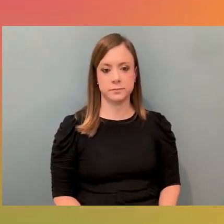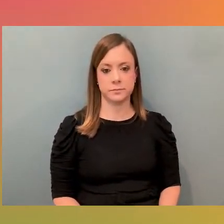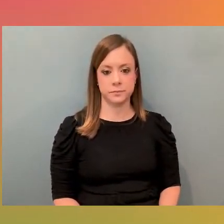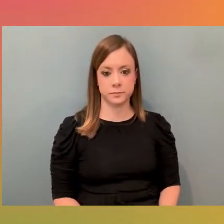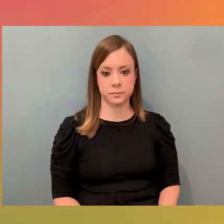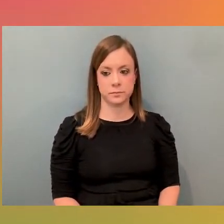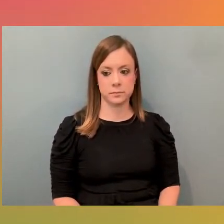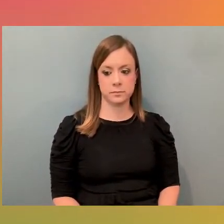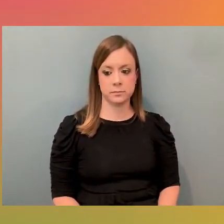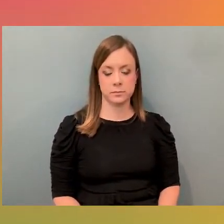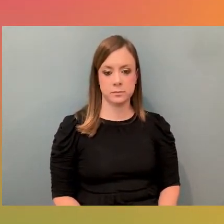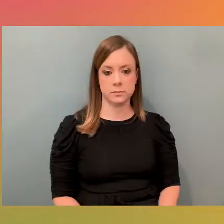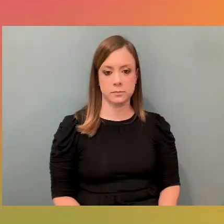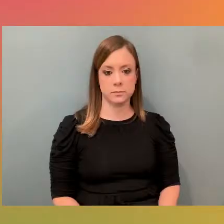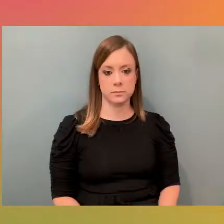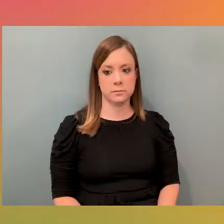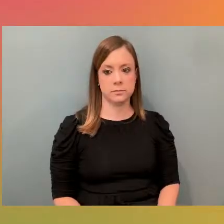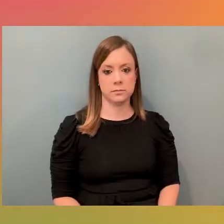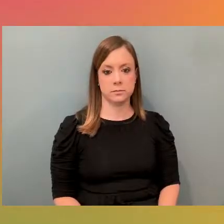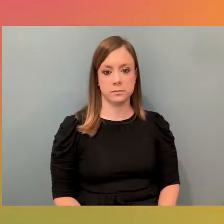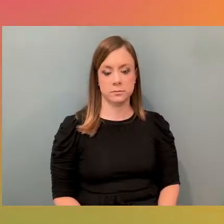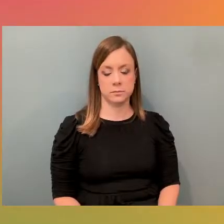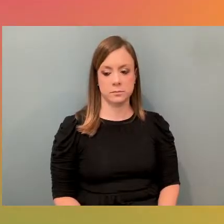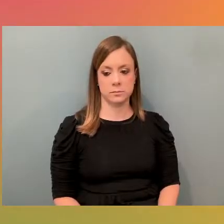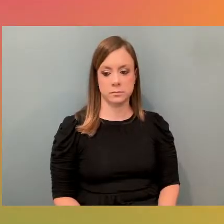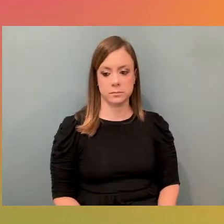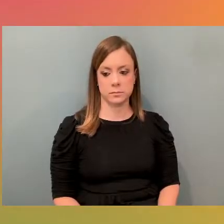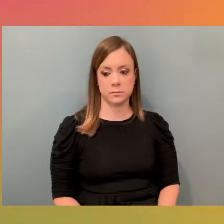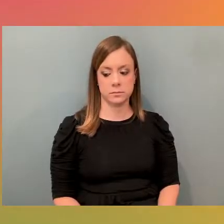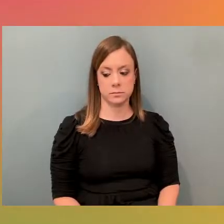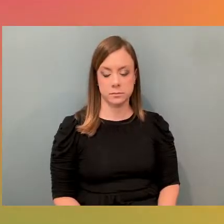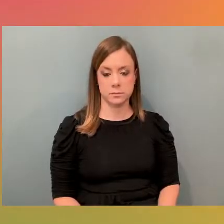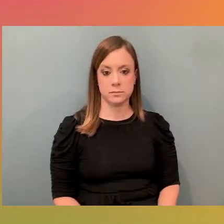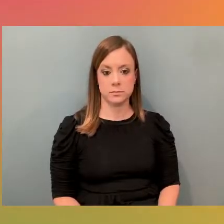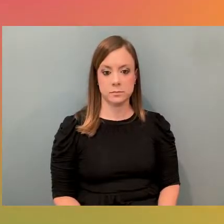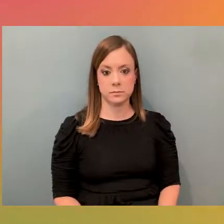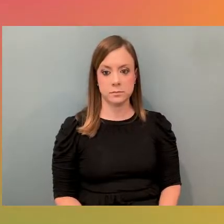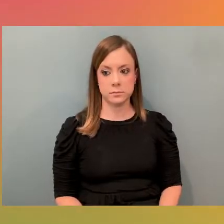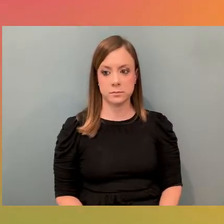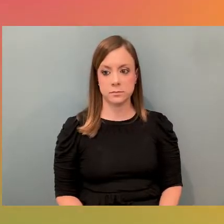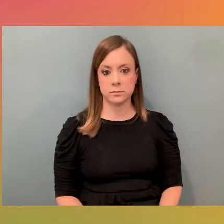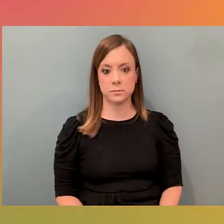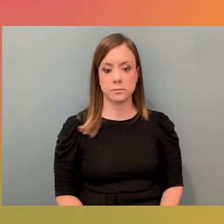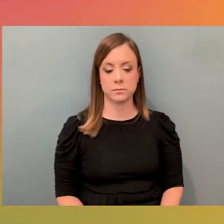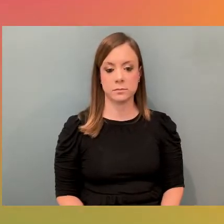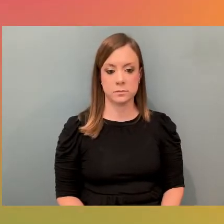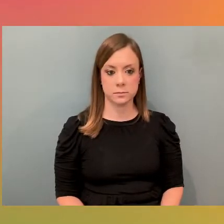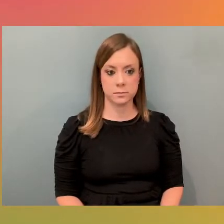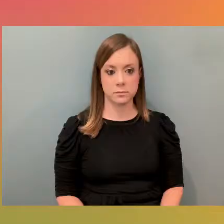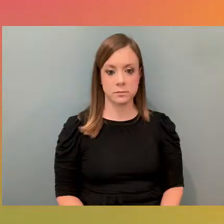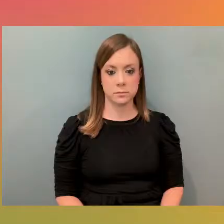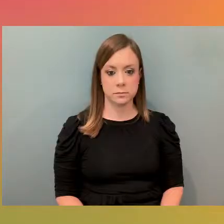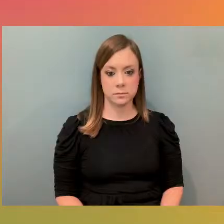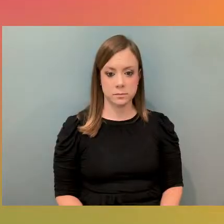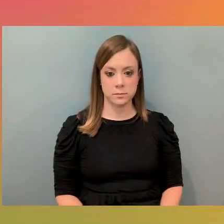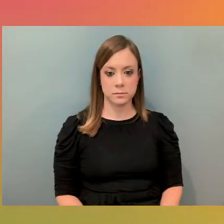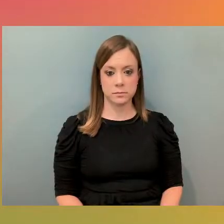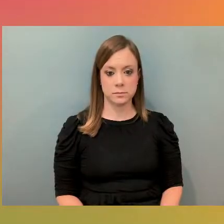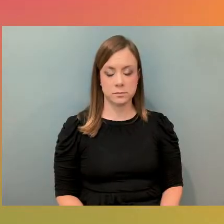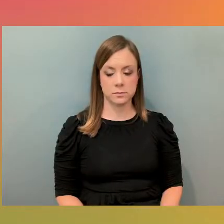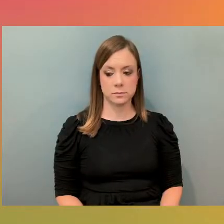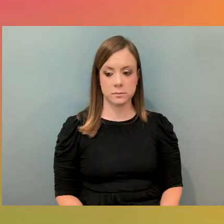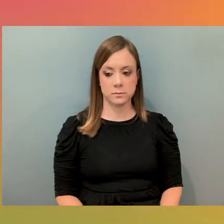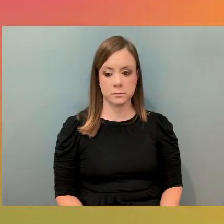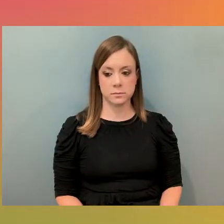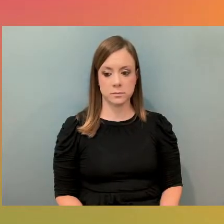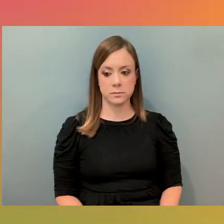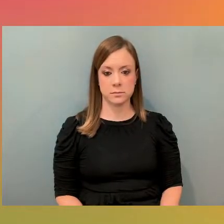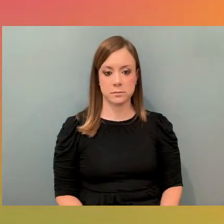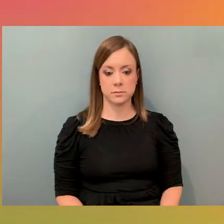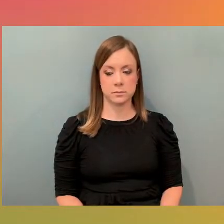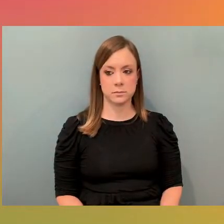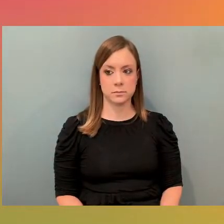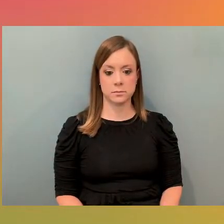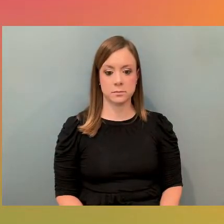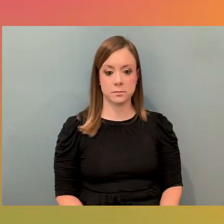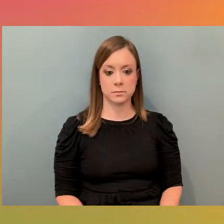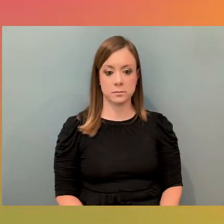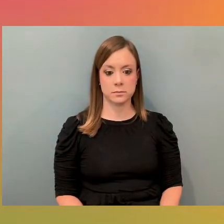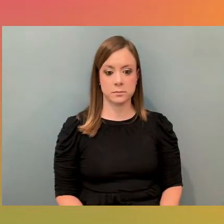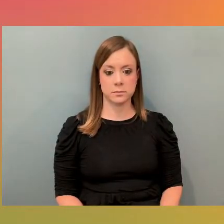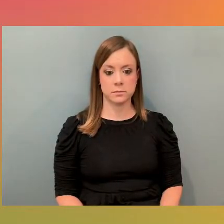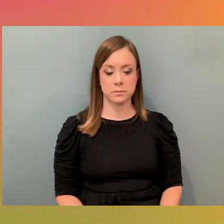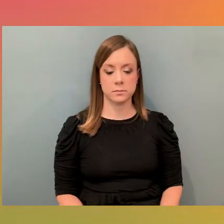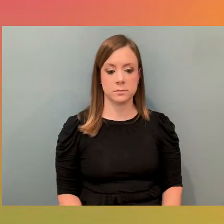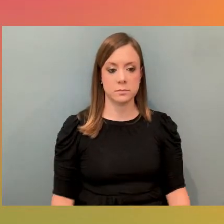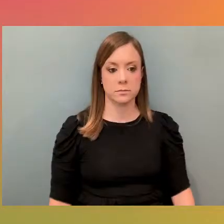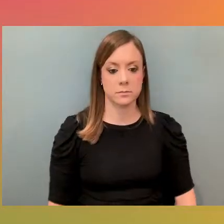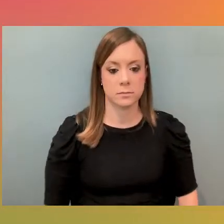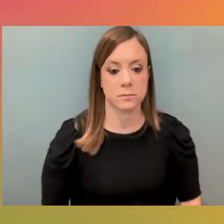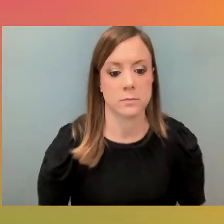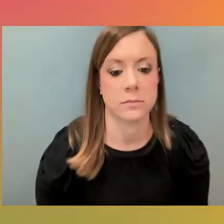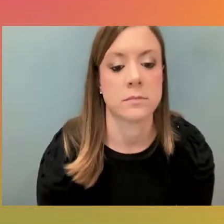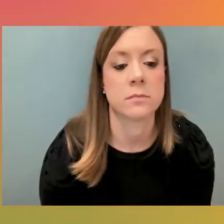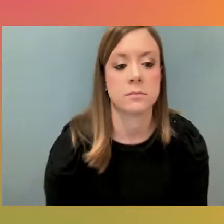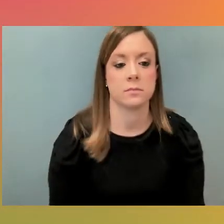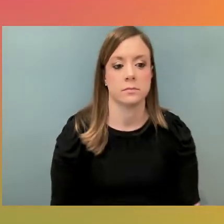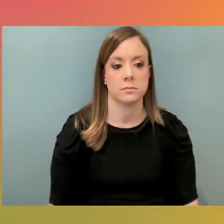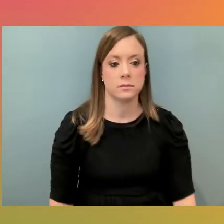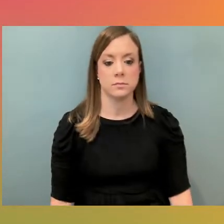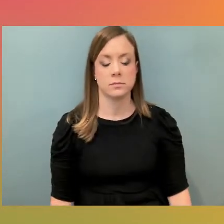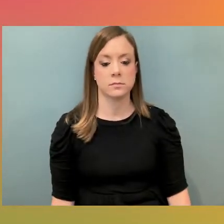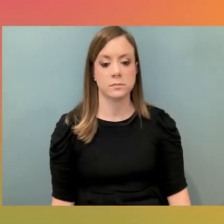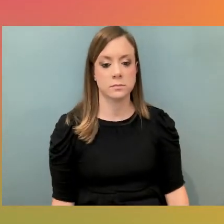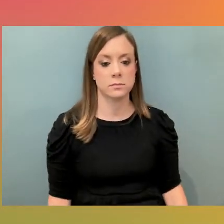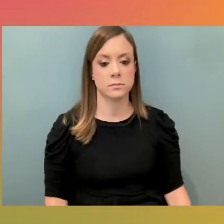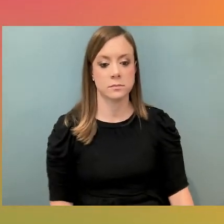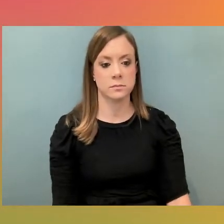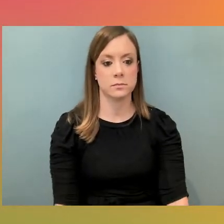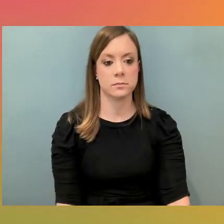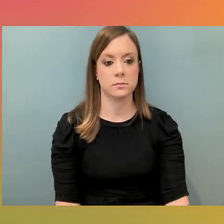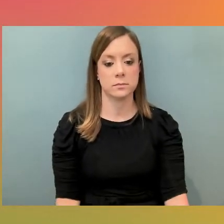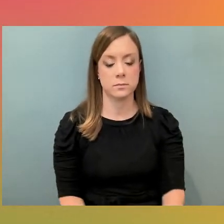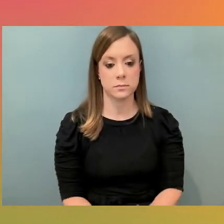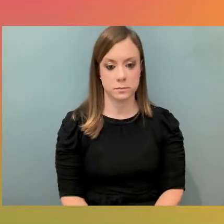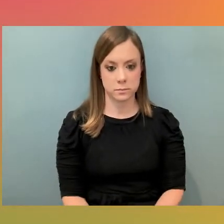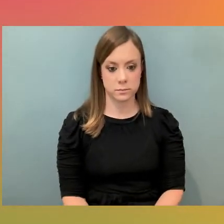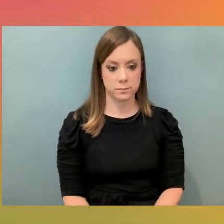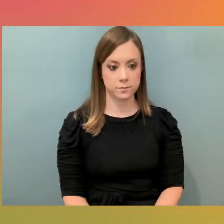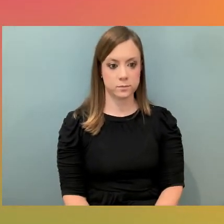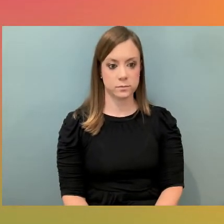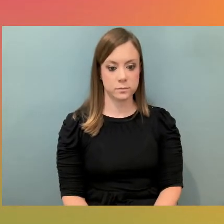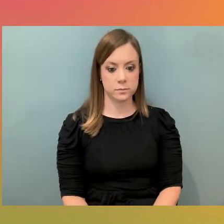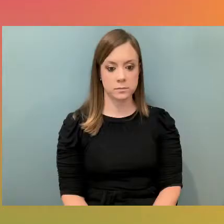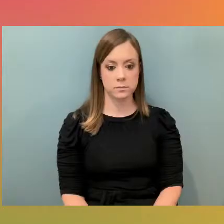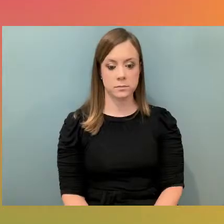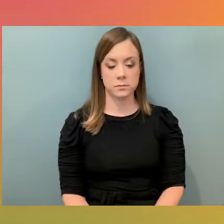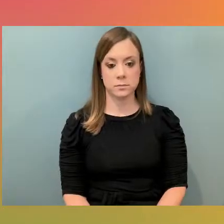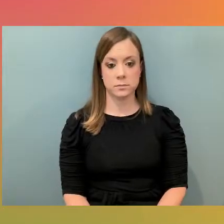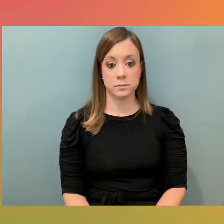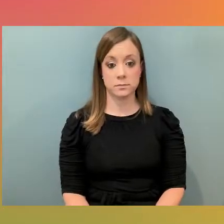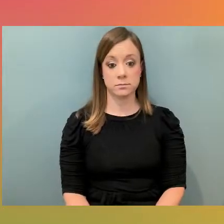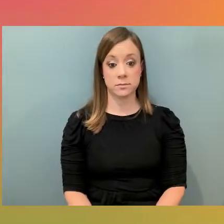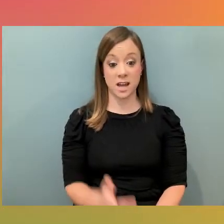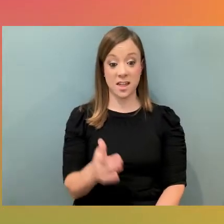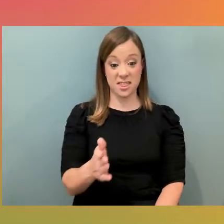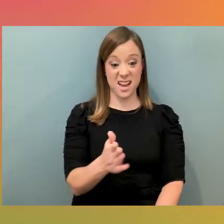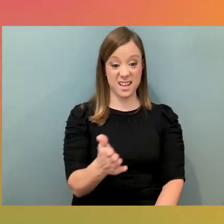DOWN.